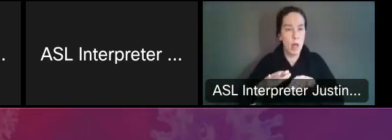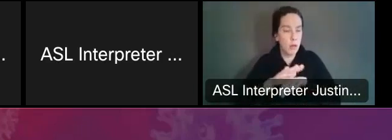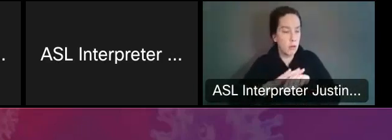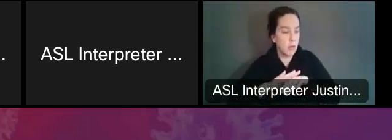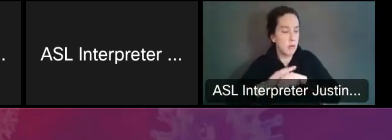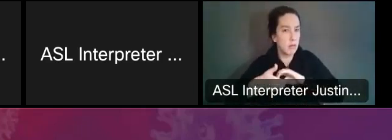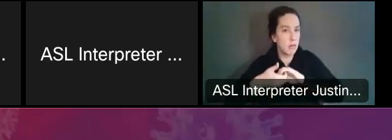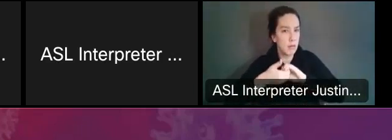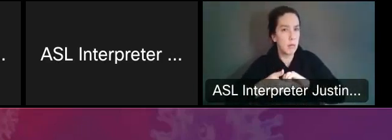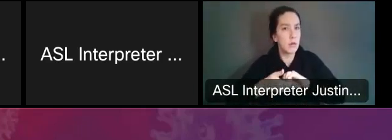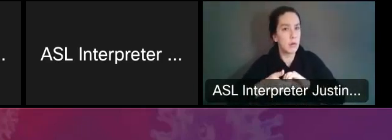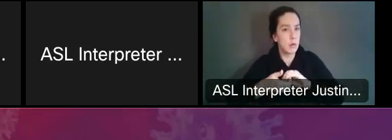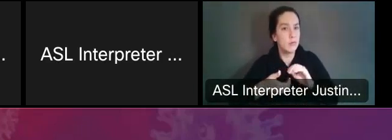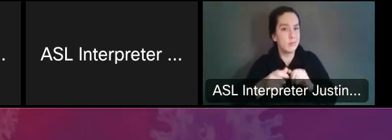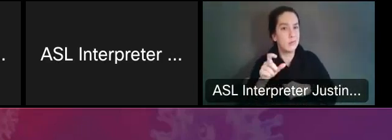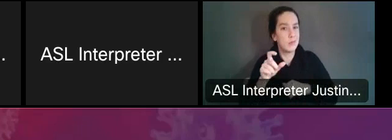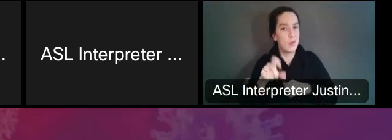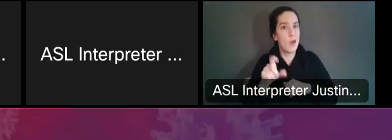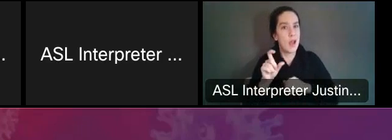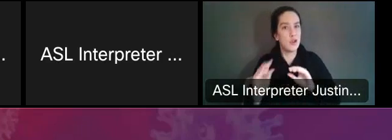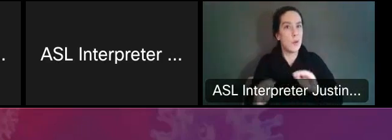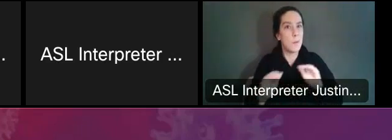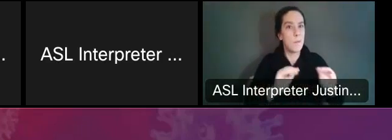Consider the many legacies of violence displacement.